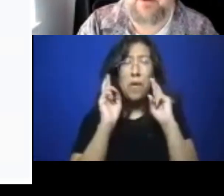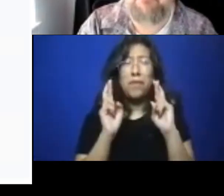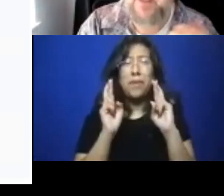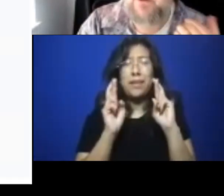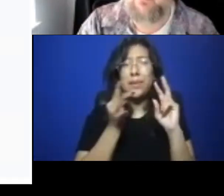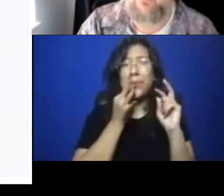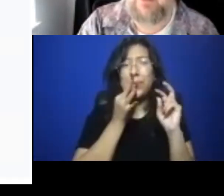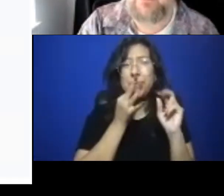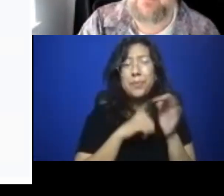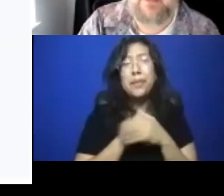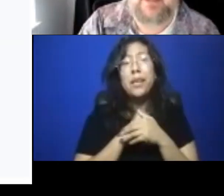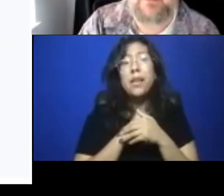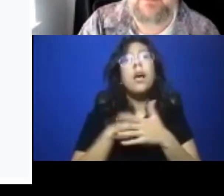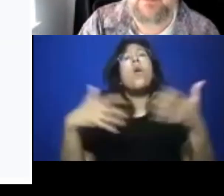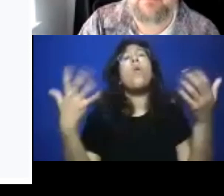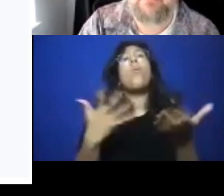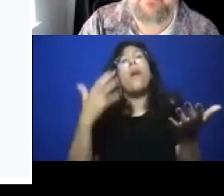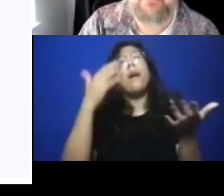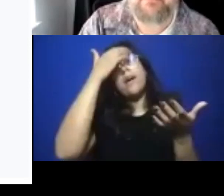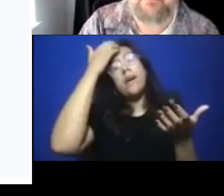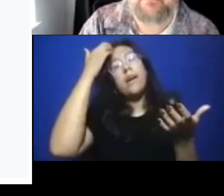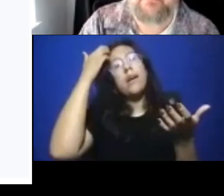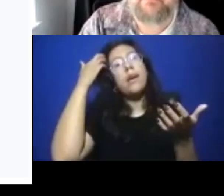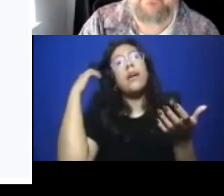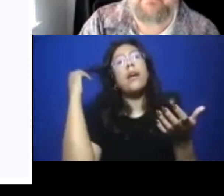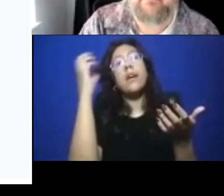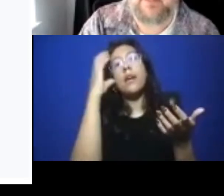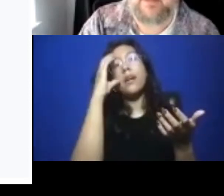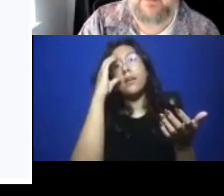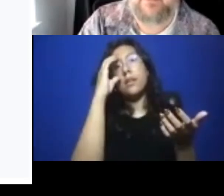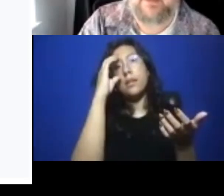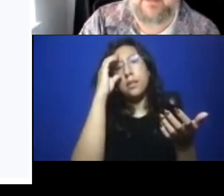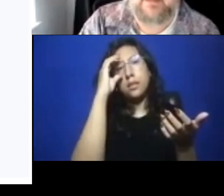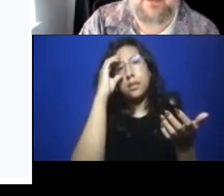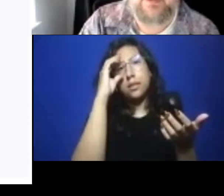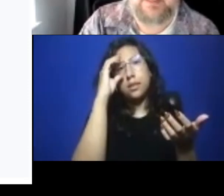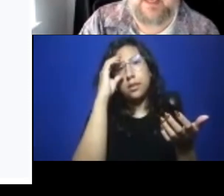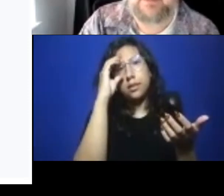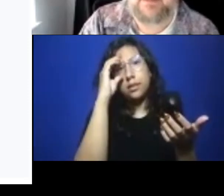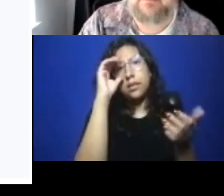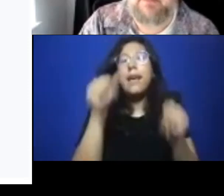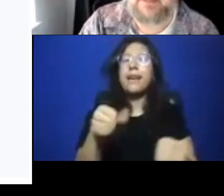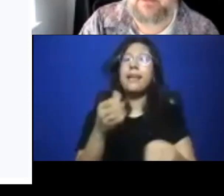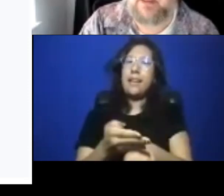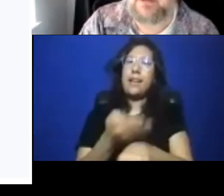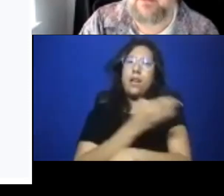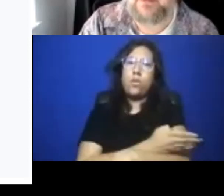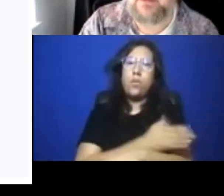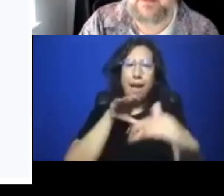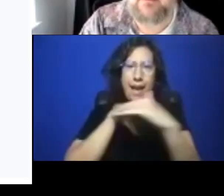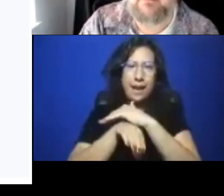So what are some things that can increase access to mental health services?